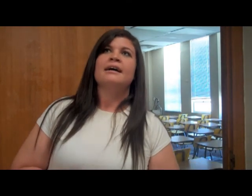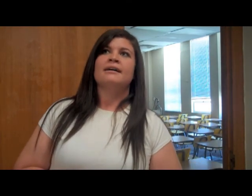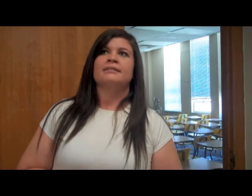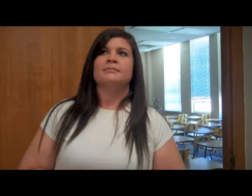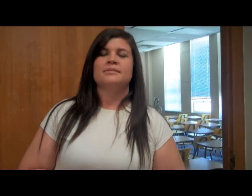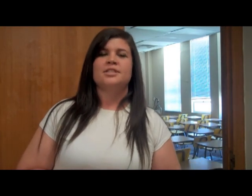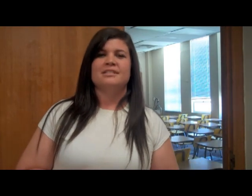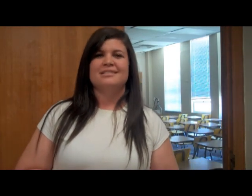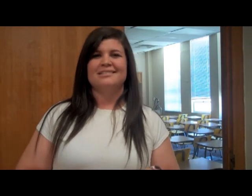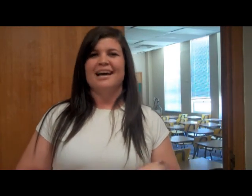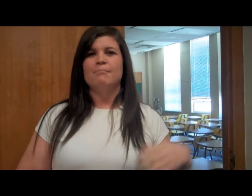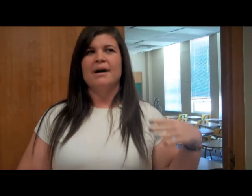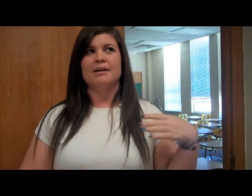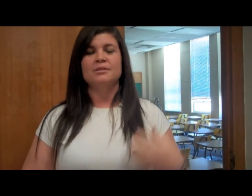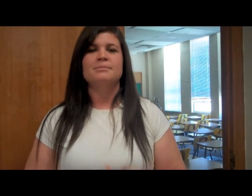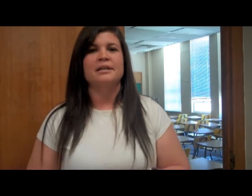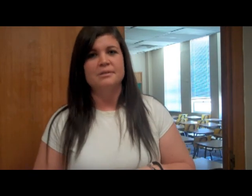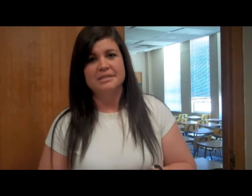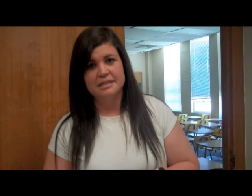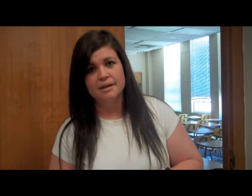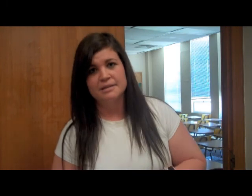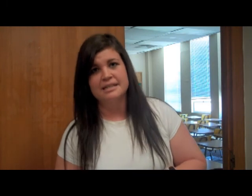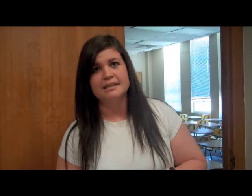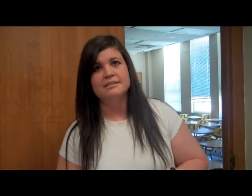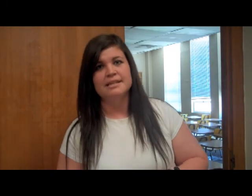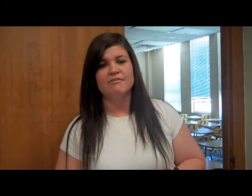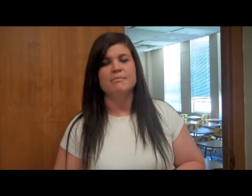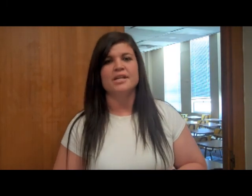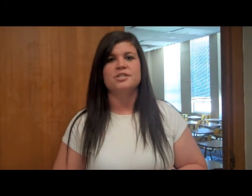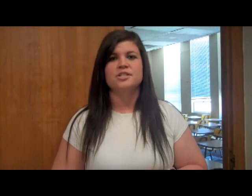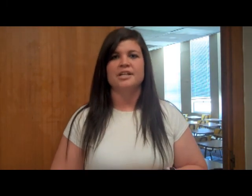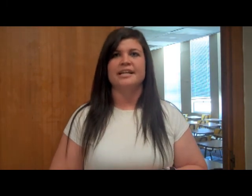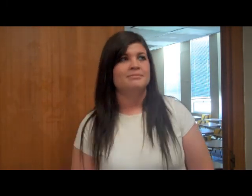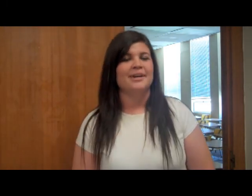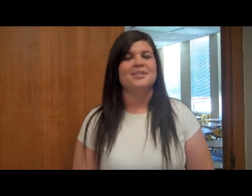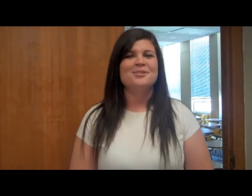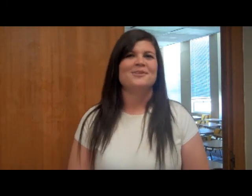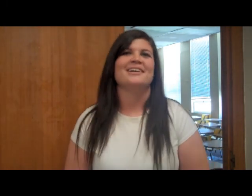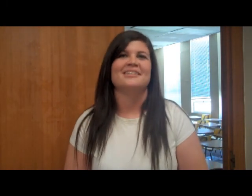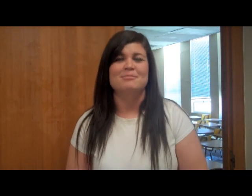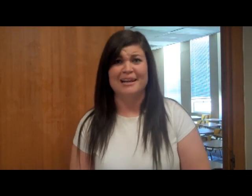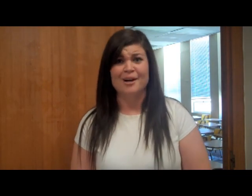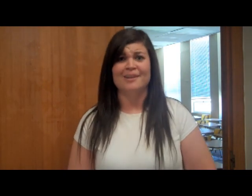school. My ultimate goal is to go into deaf ministry. I just feel